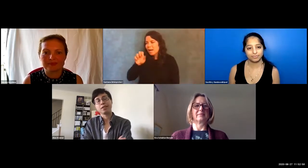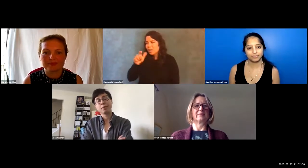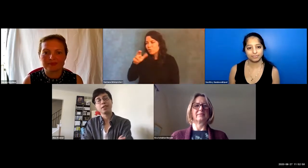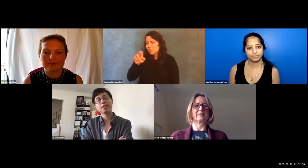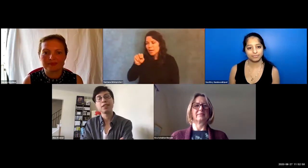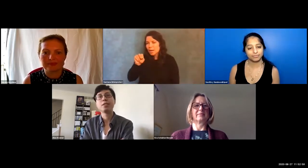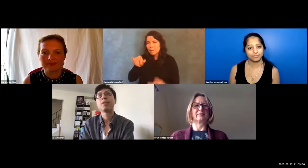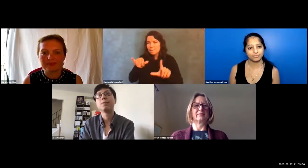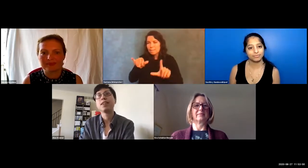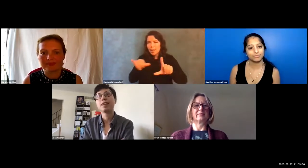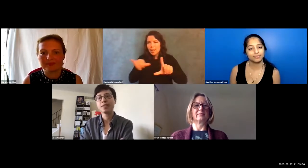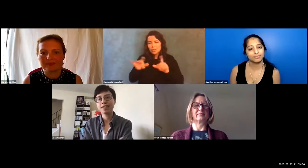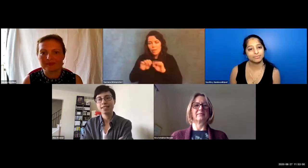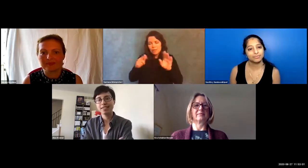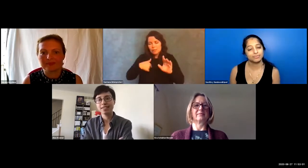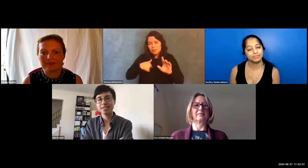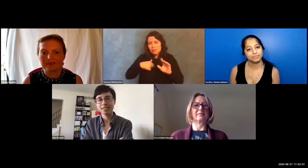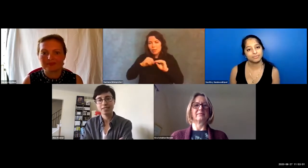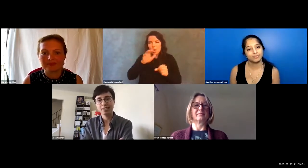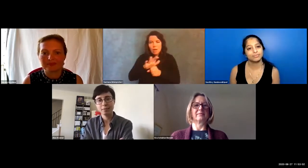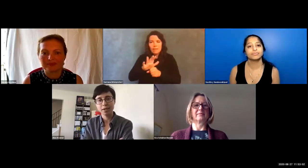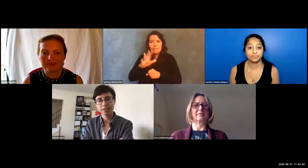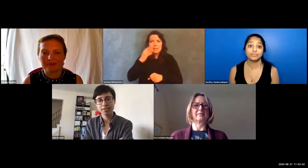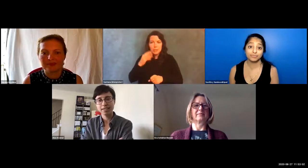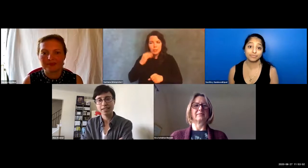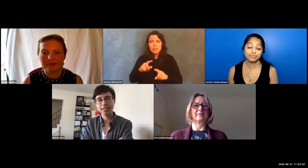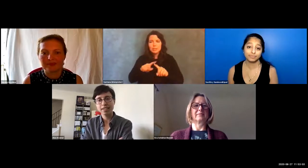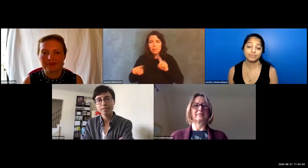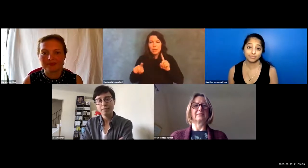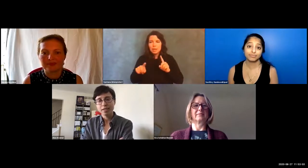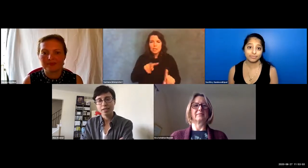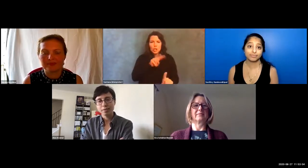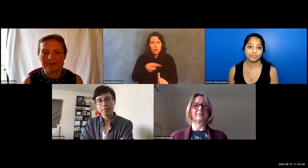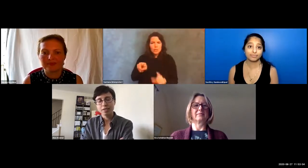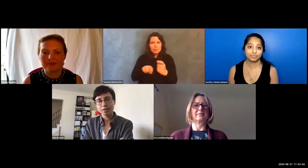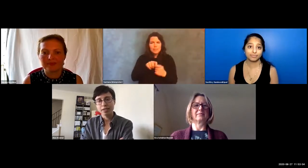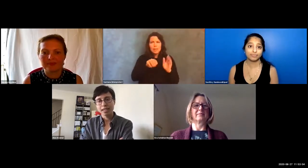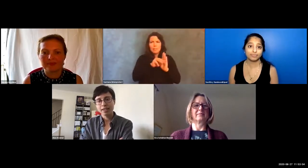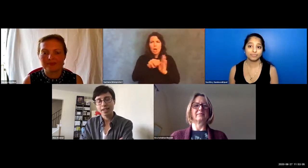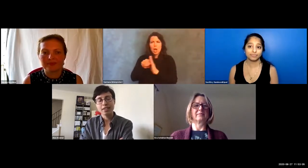have that much apparent with agent-based modeling but seated models like that having an accurate